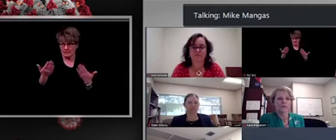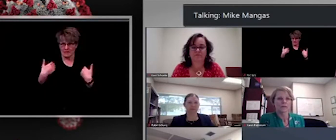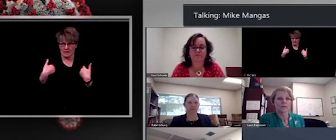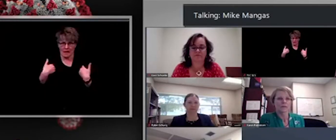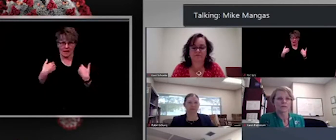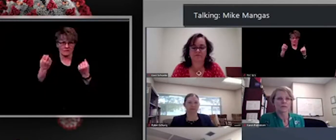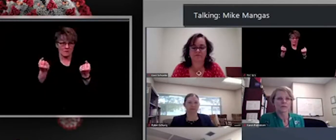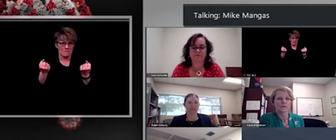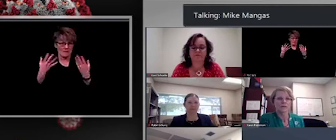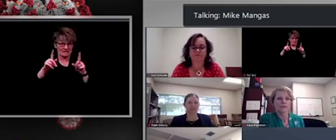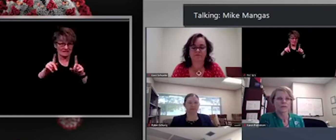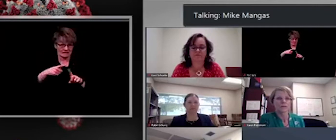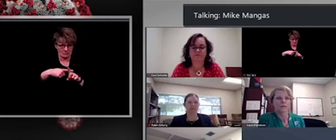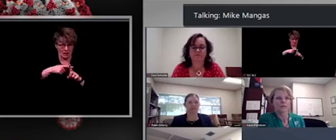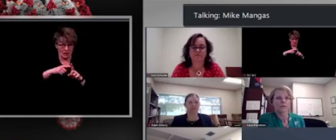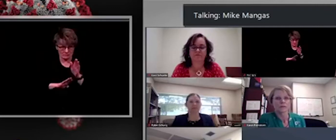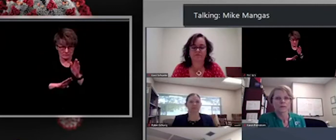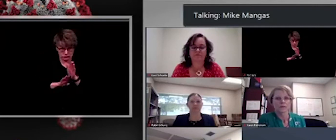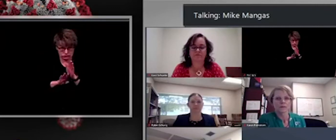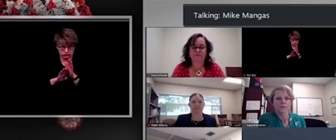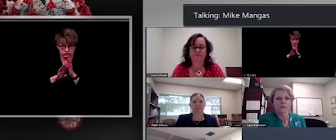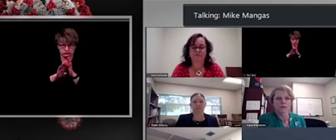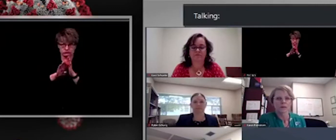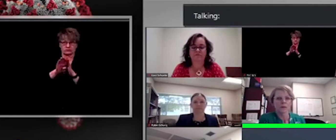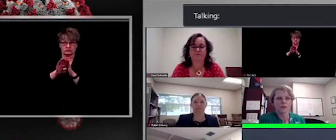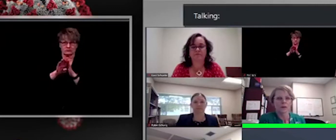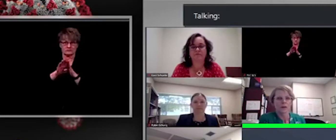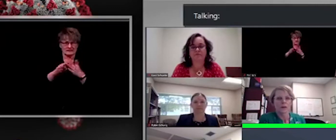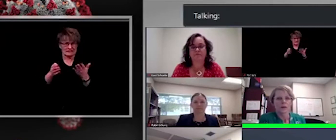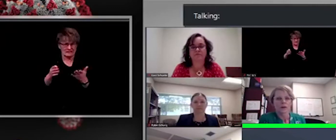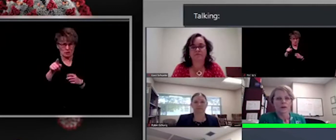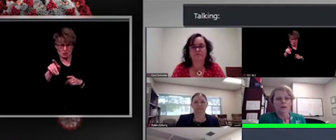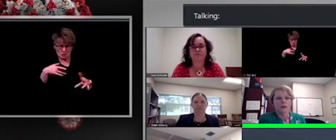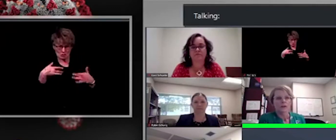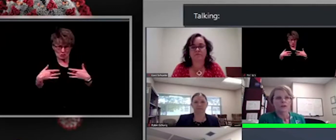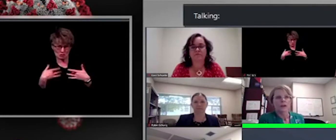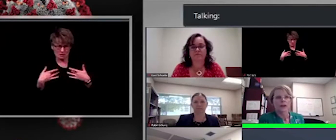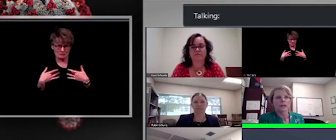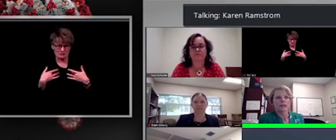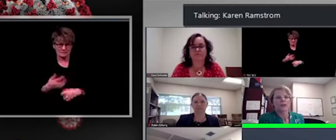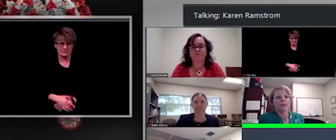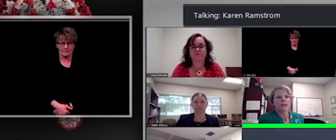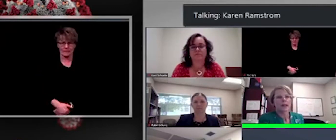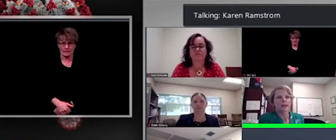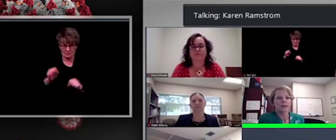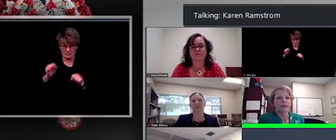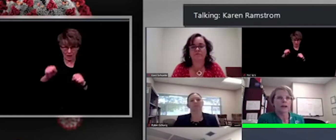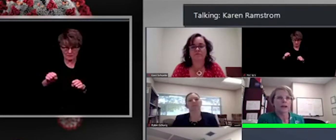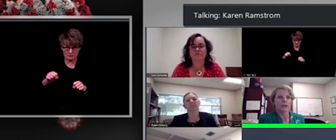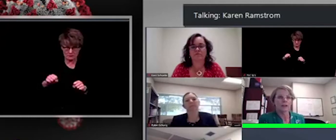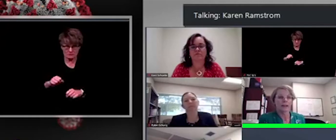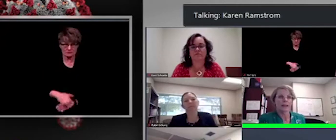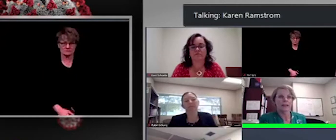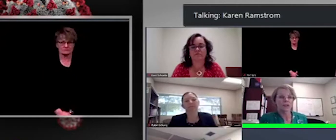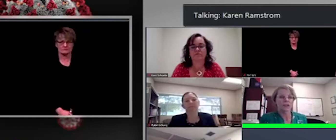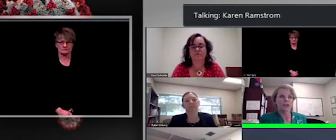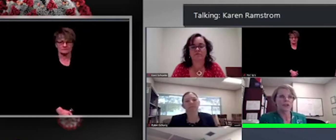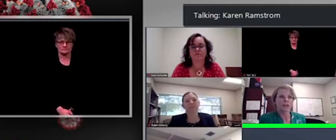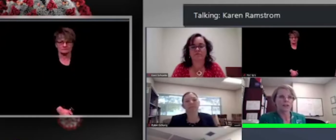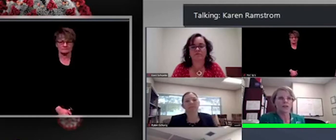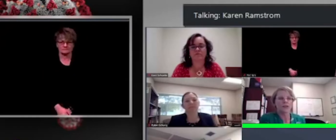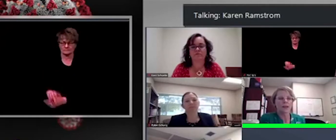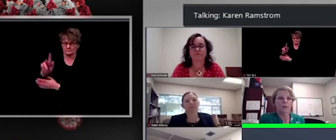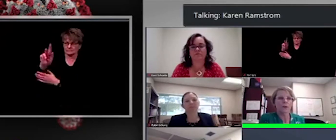I guess? Sure. I can address that. It is concerning,